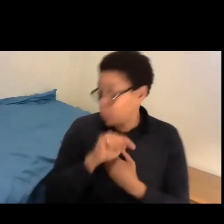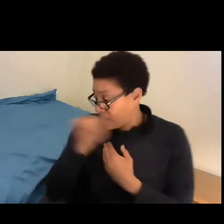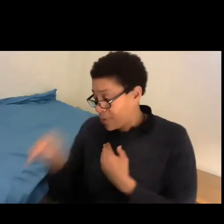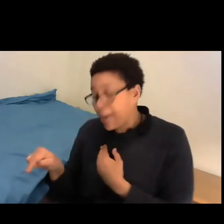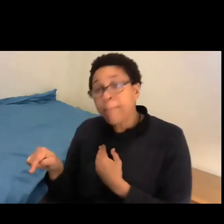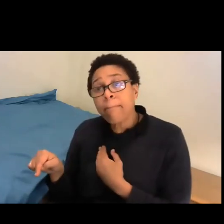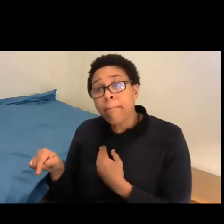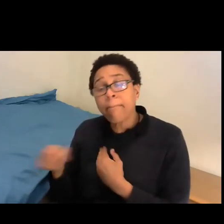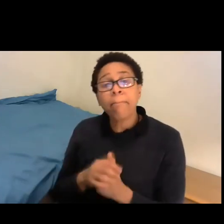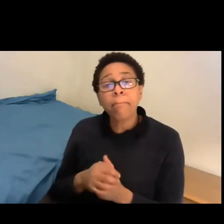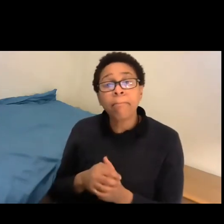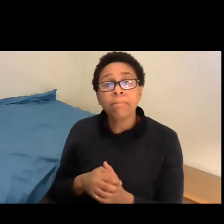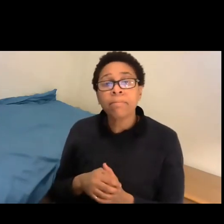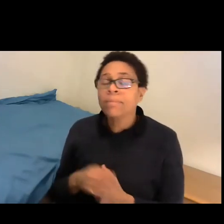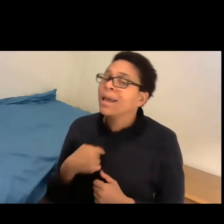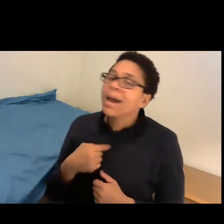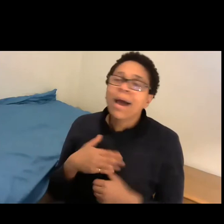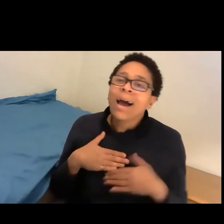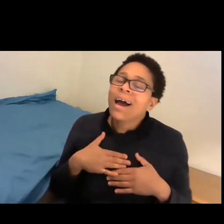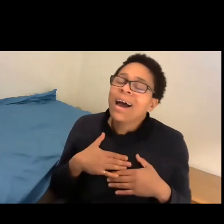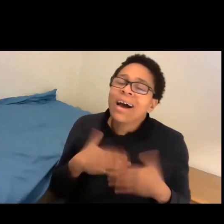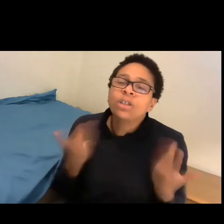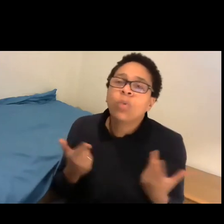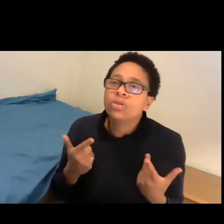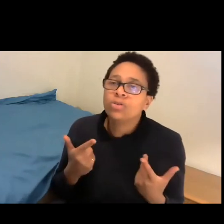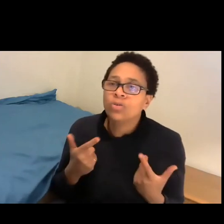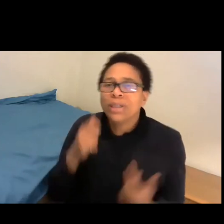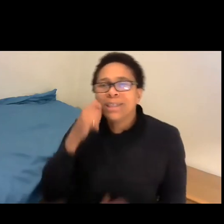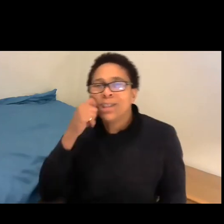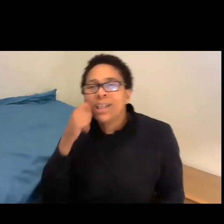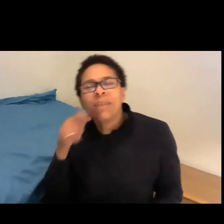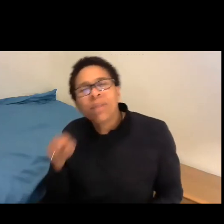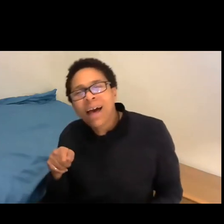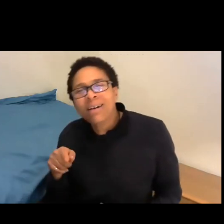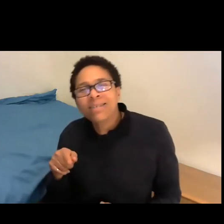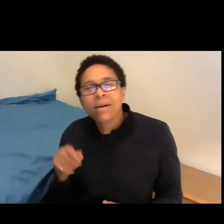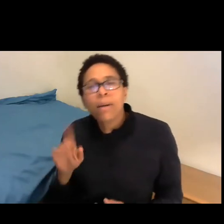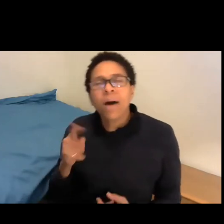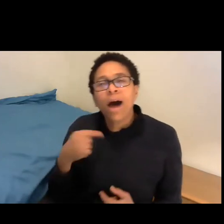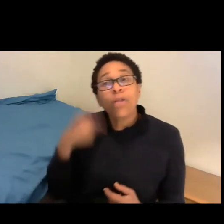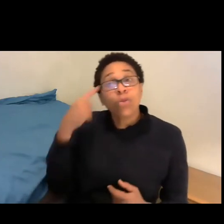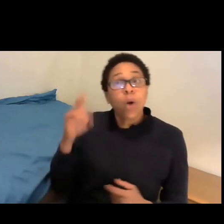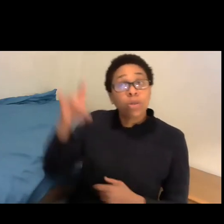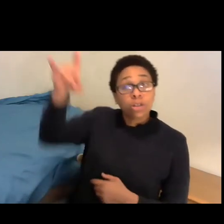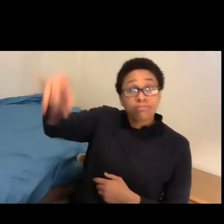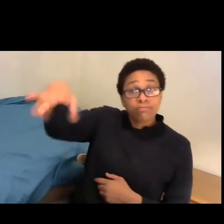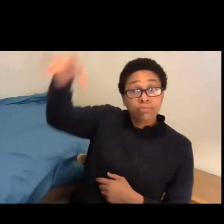w, I don't want to be facetious bout drawing the parallels, ut I thought I just throw that into the discussion. I don't